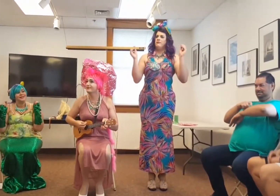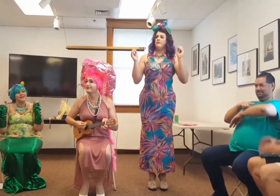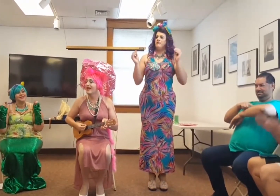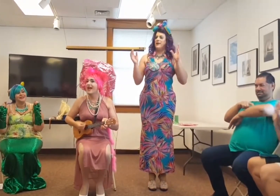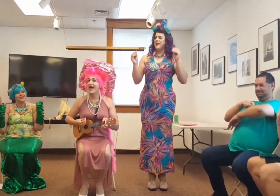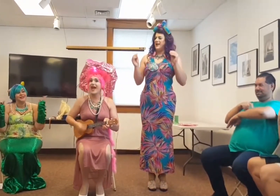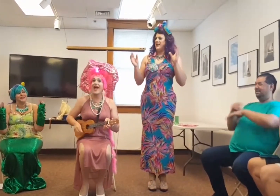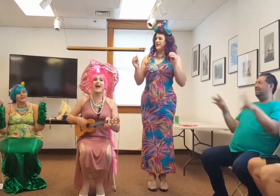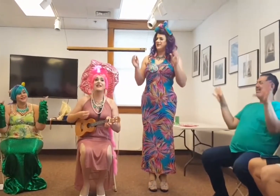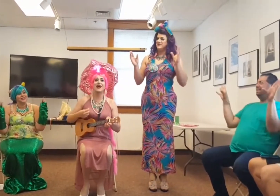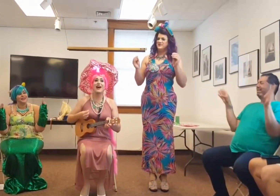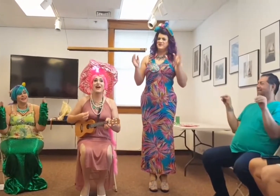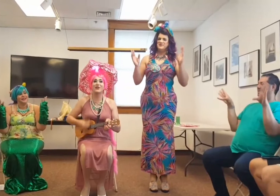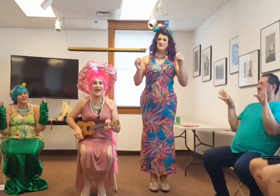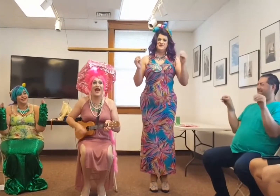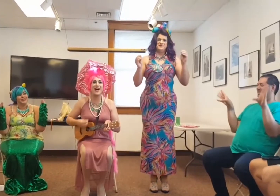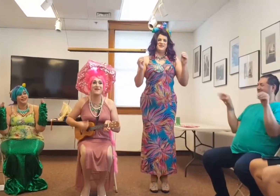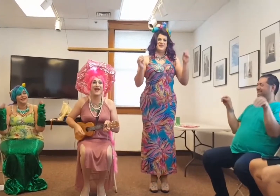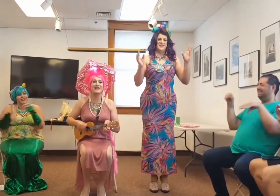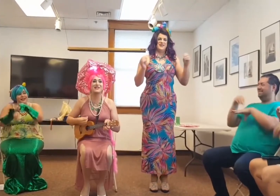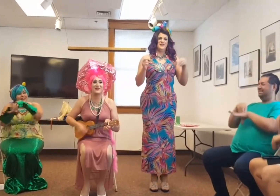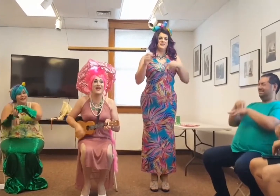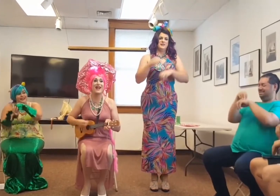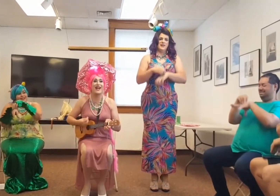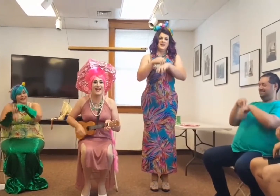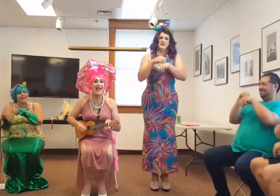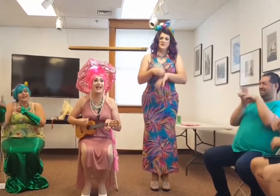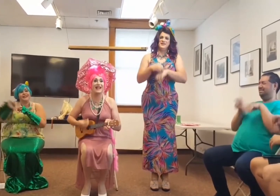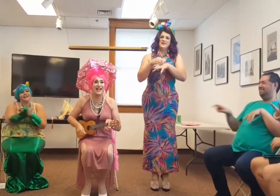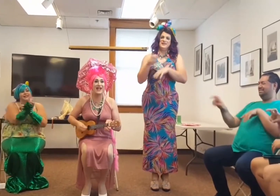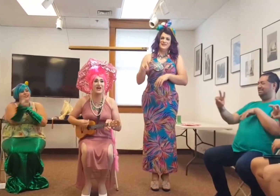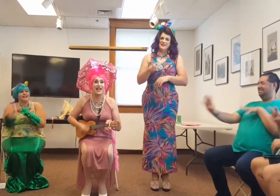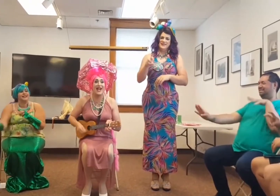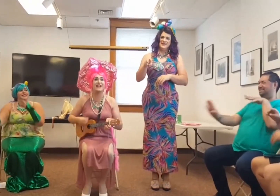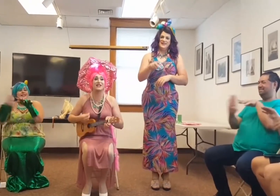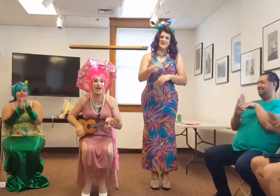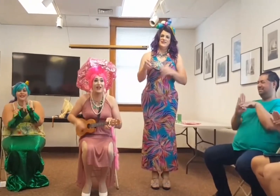...and a crab and a squid and an eel and shark